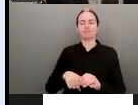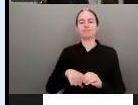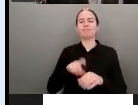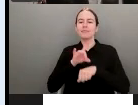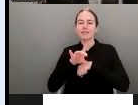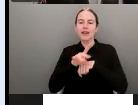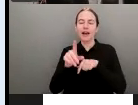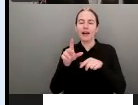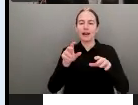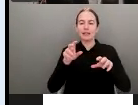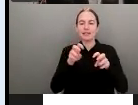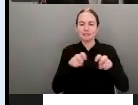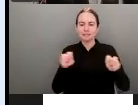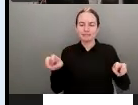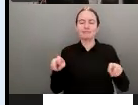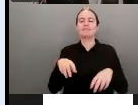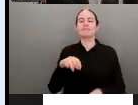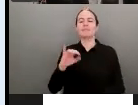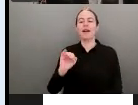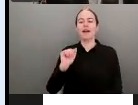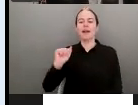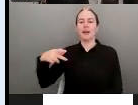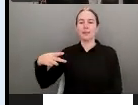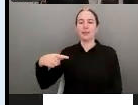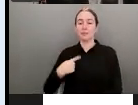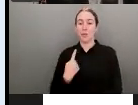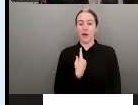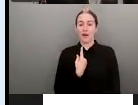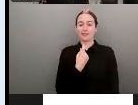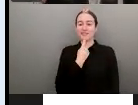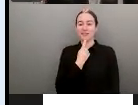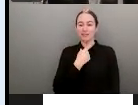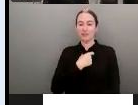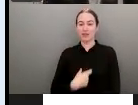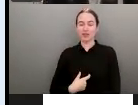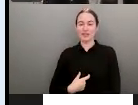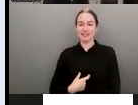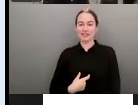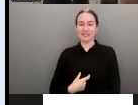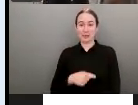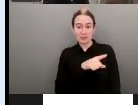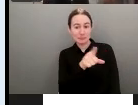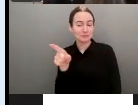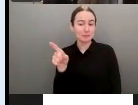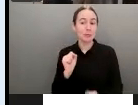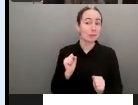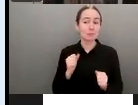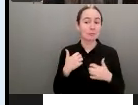as the only Finnish member currently, so if anyone else is interested